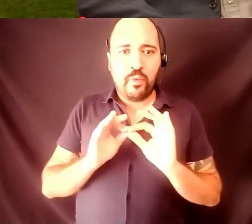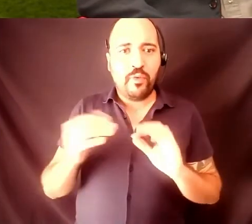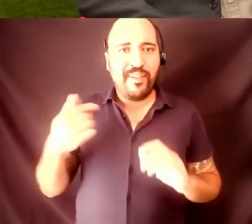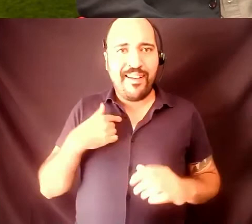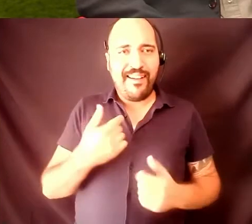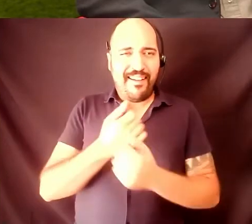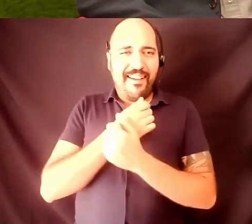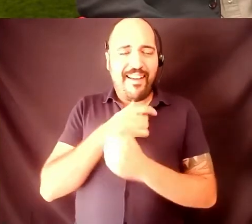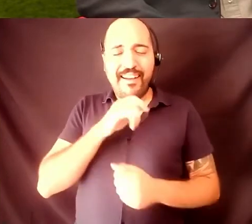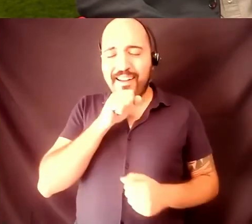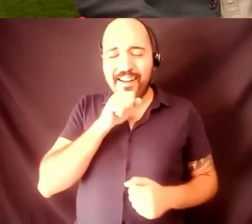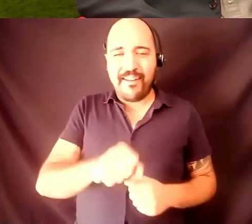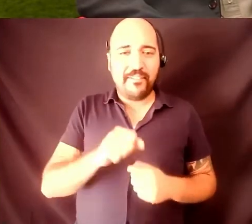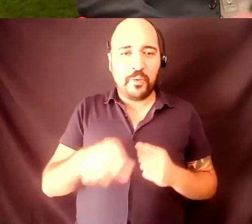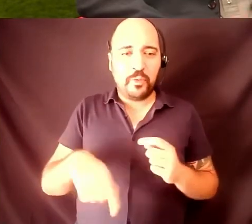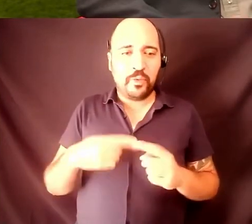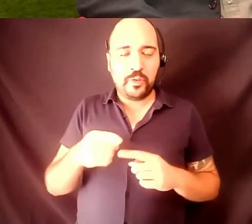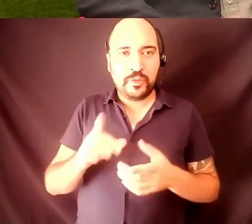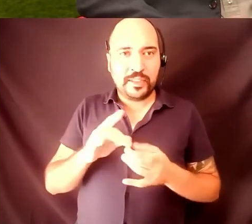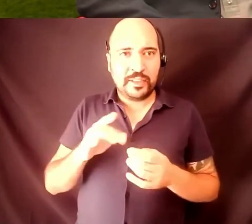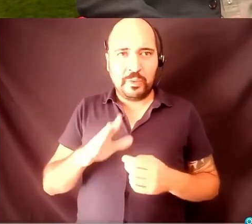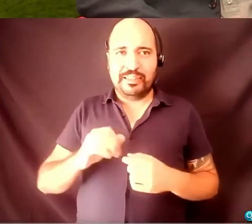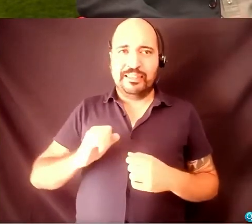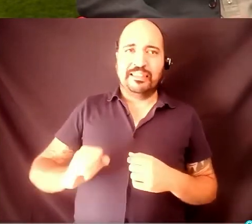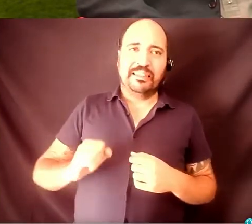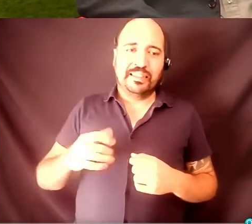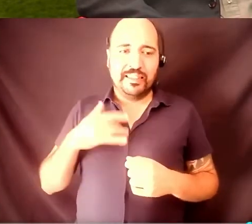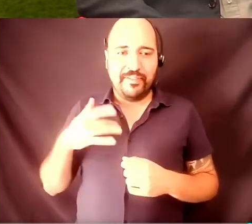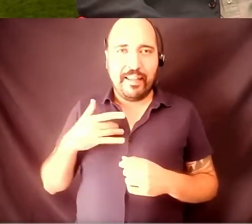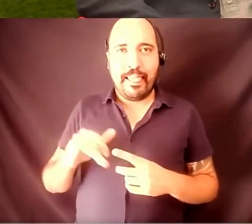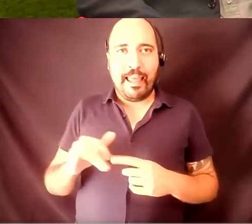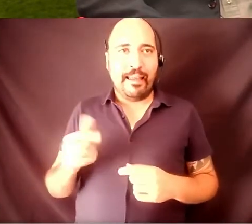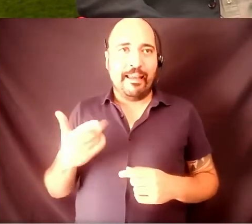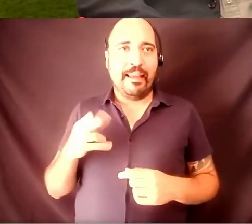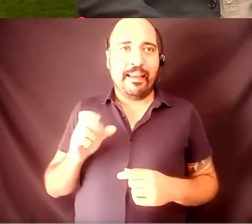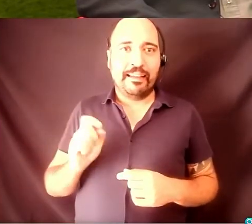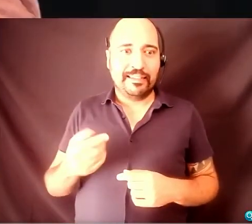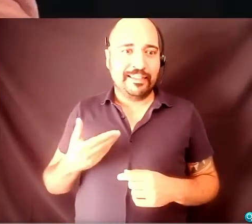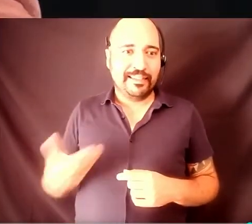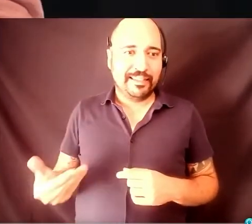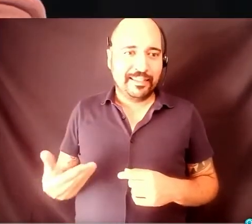Your hesitation was based on you feeling like a guest. Which is exactly what radical welcoming functions to counter.